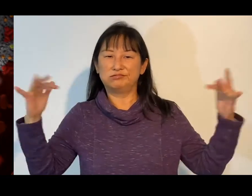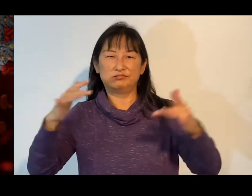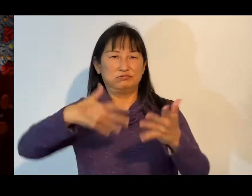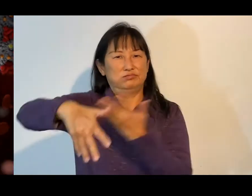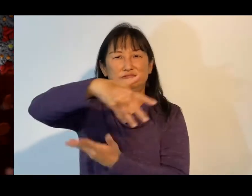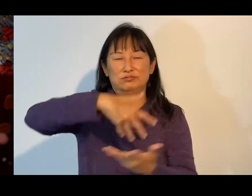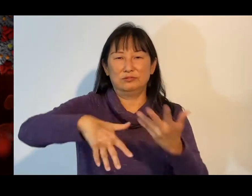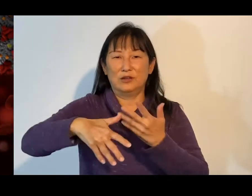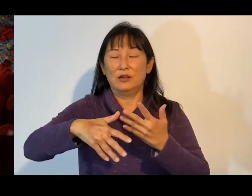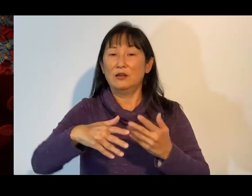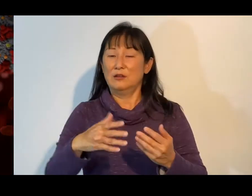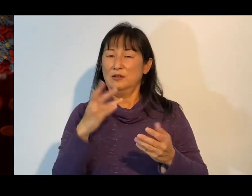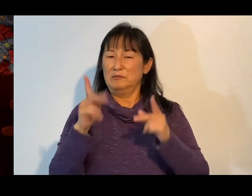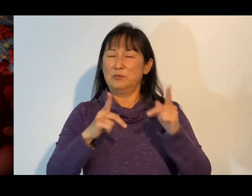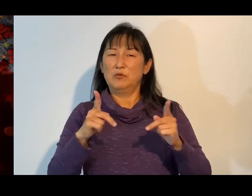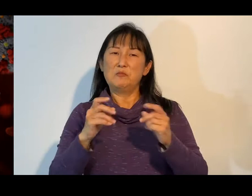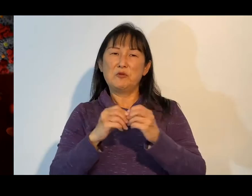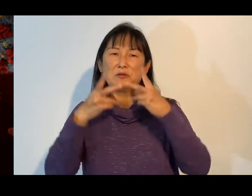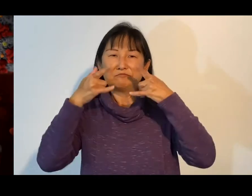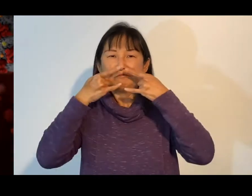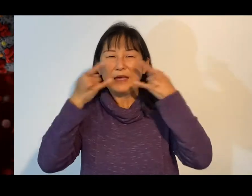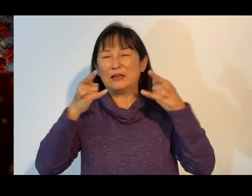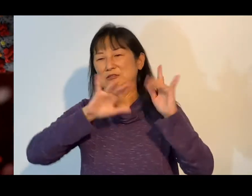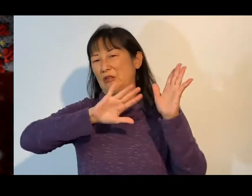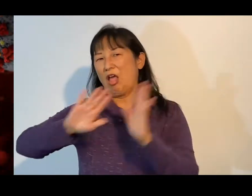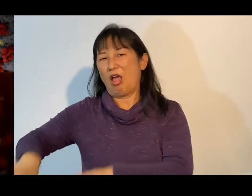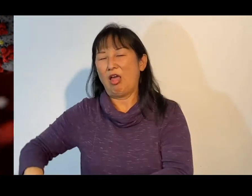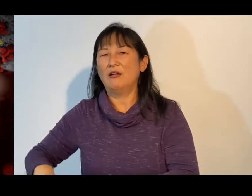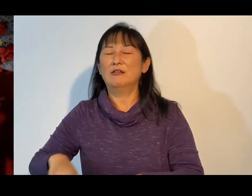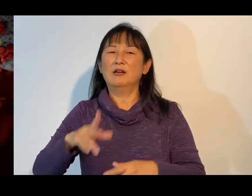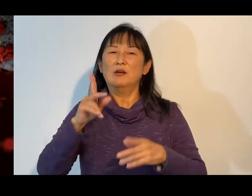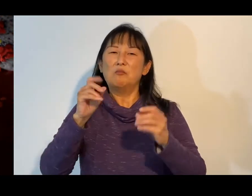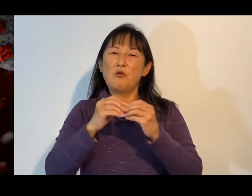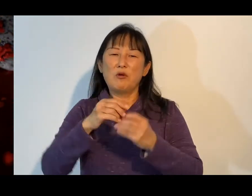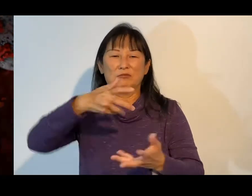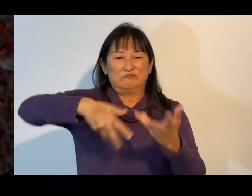Similar surges have been reported across the state and nationally.